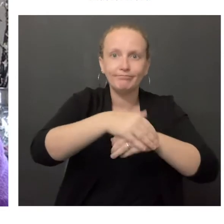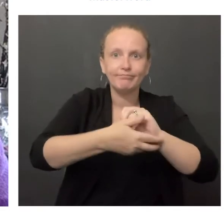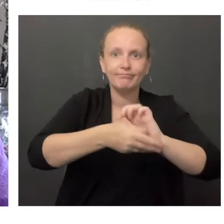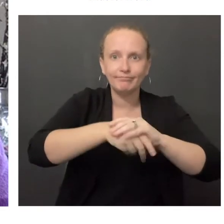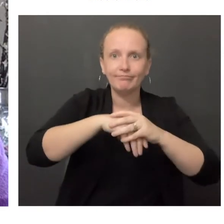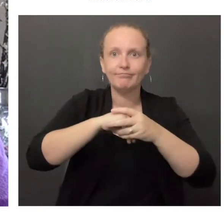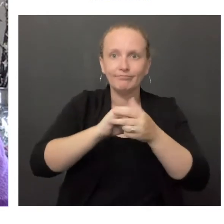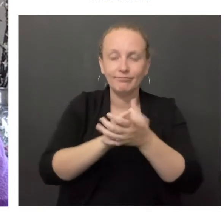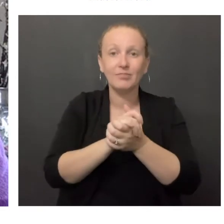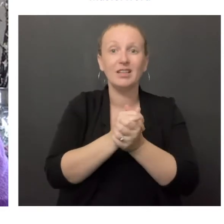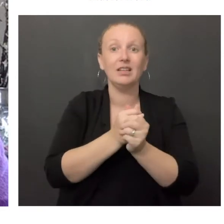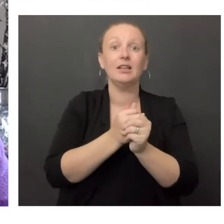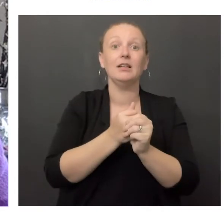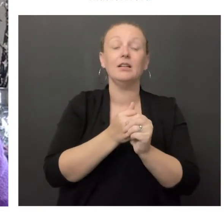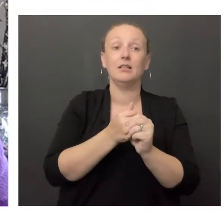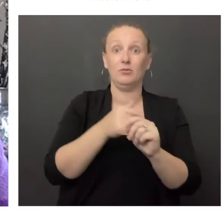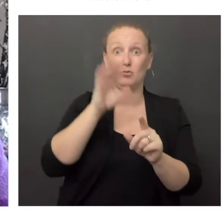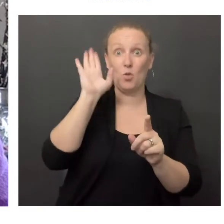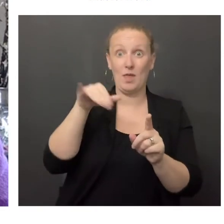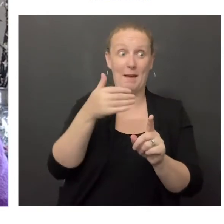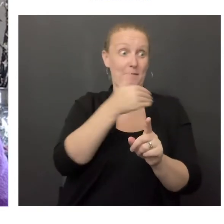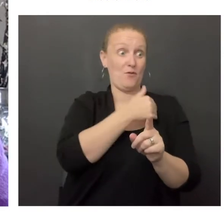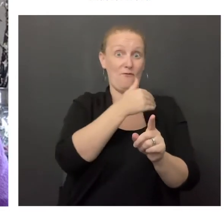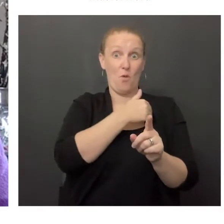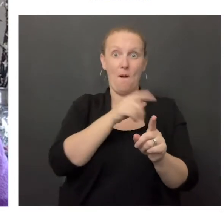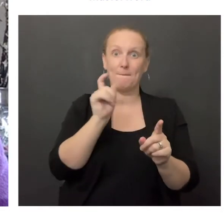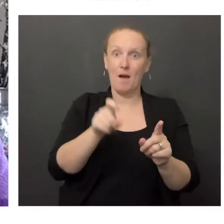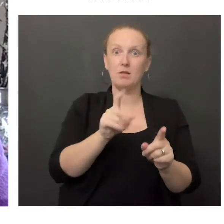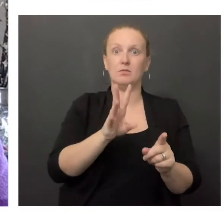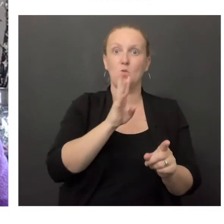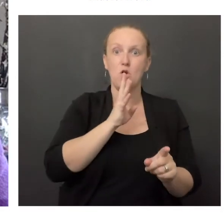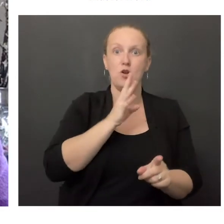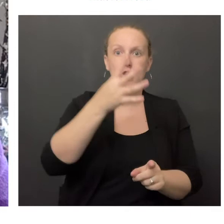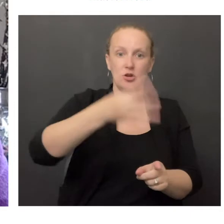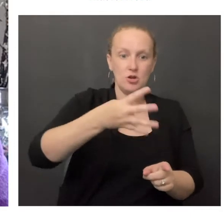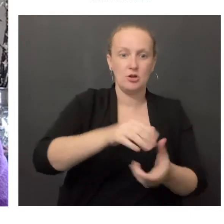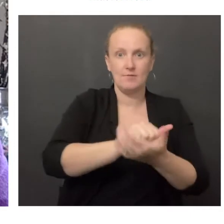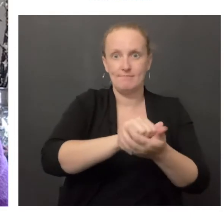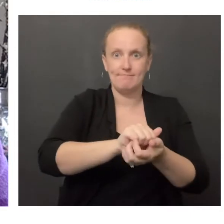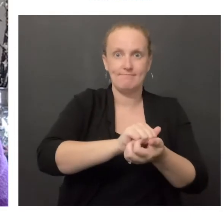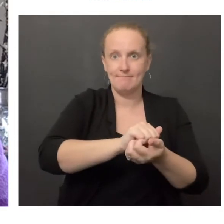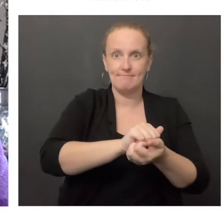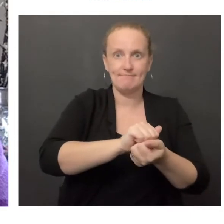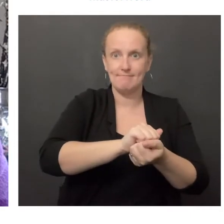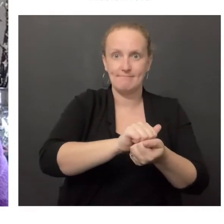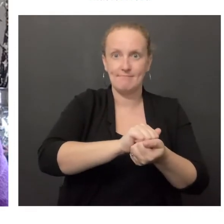they've just put, um, like hand sanitizers everywhere